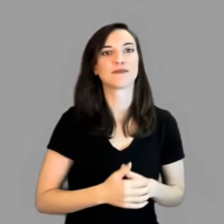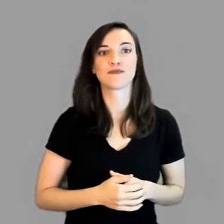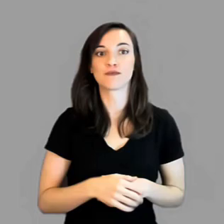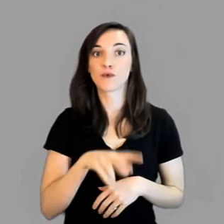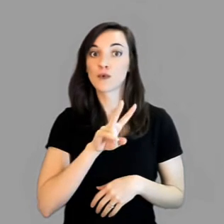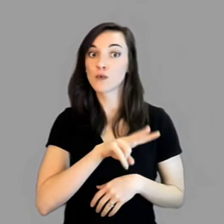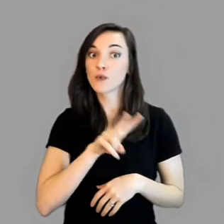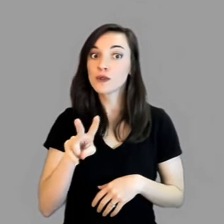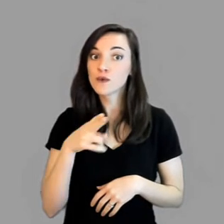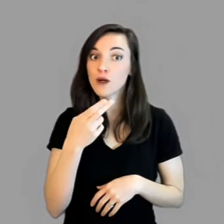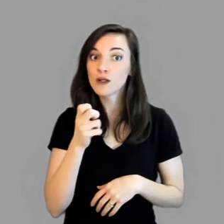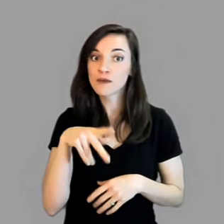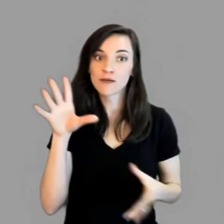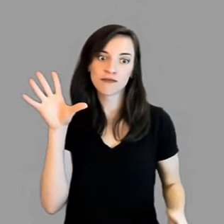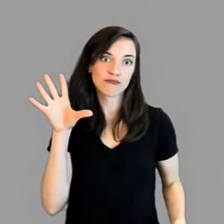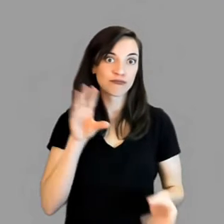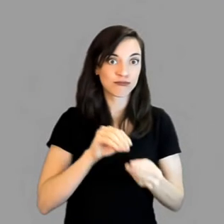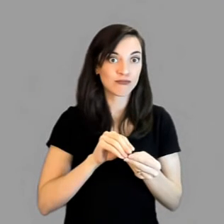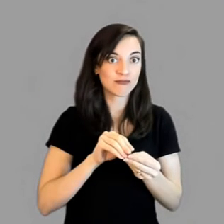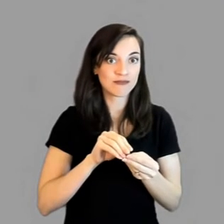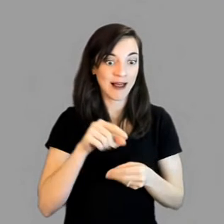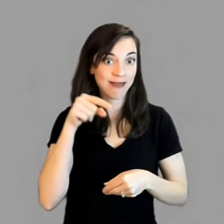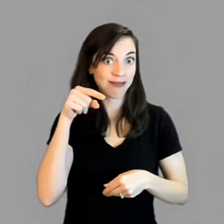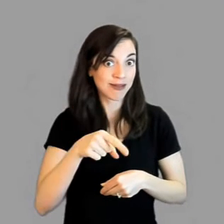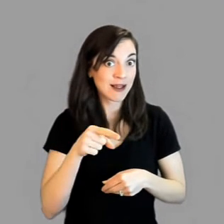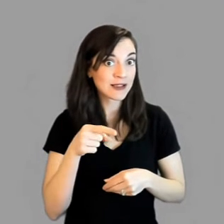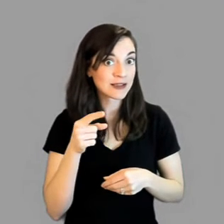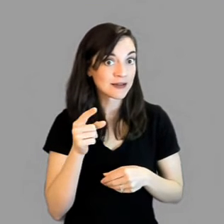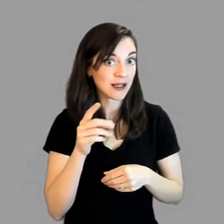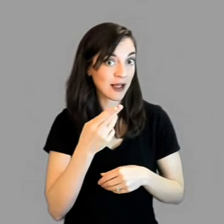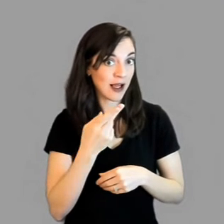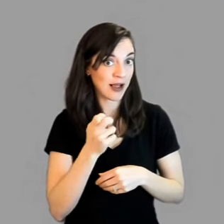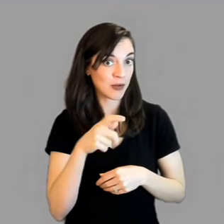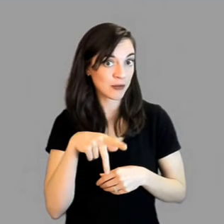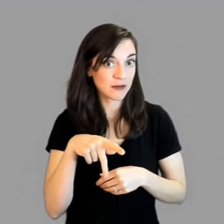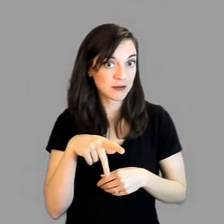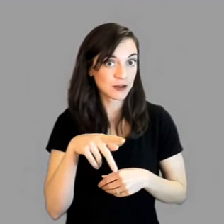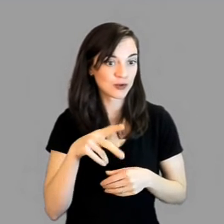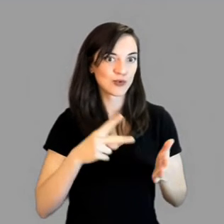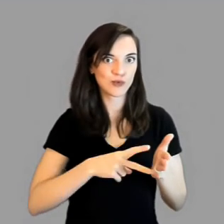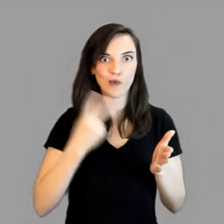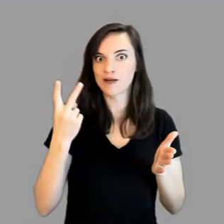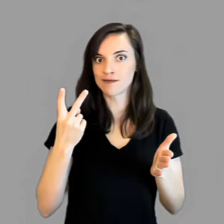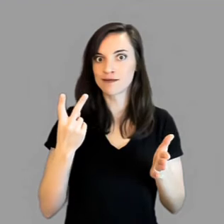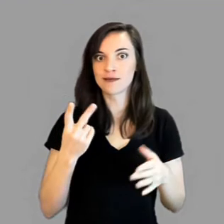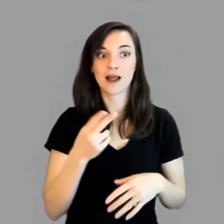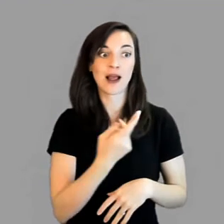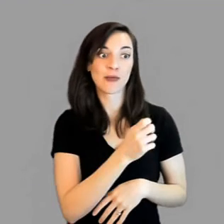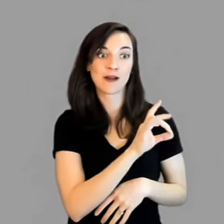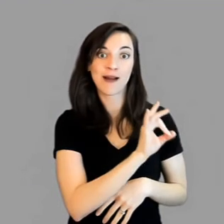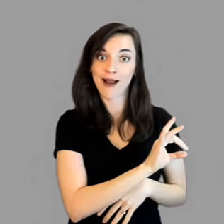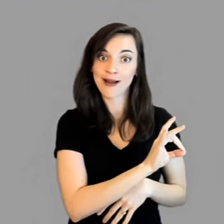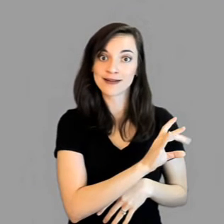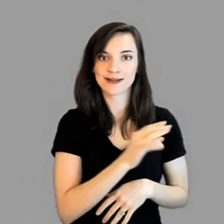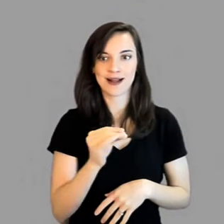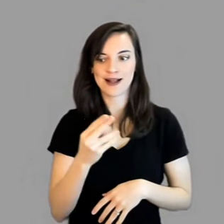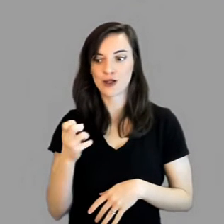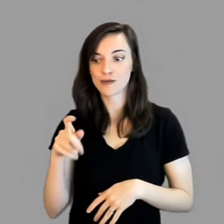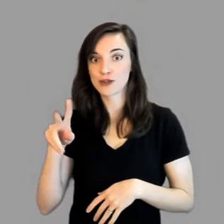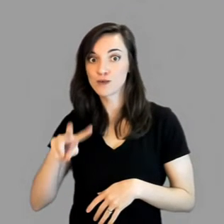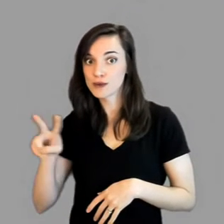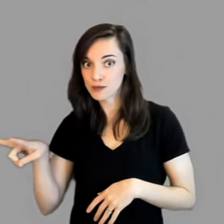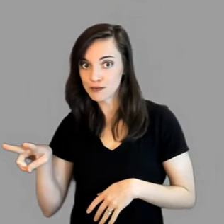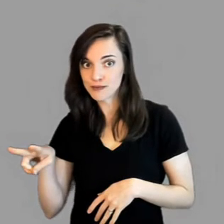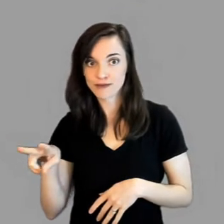Of all the 22 HLPs, this particular practice shows up twice as HLP8 and HLP22.